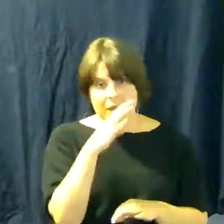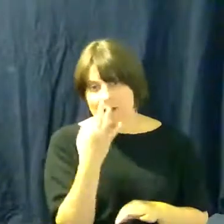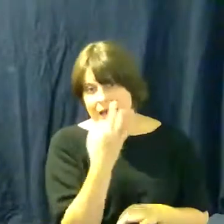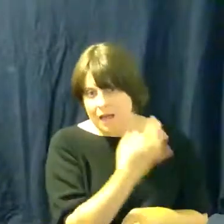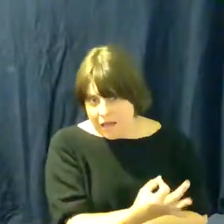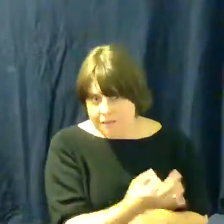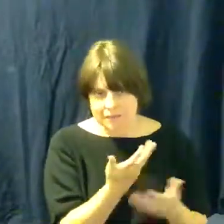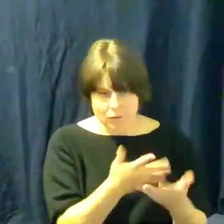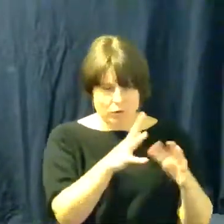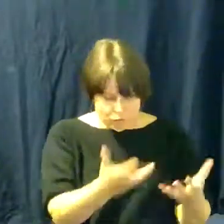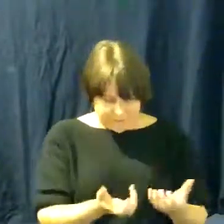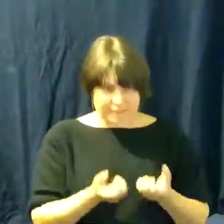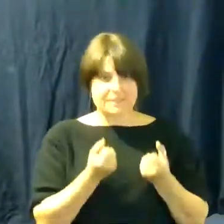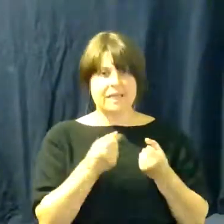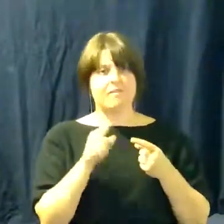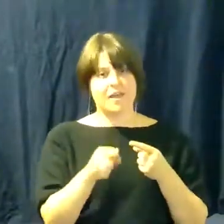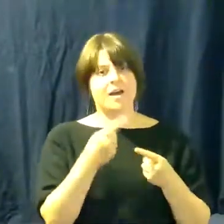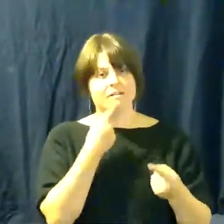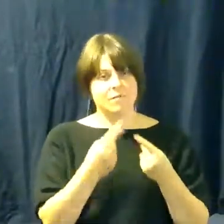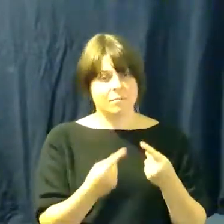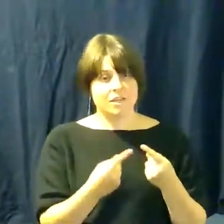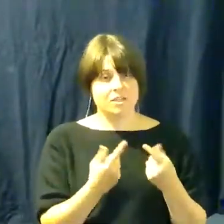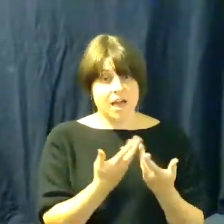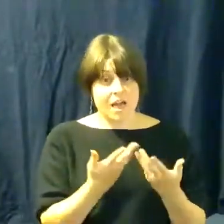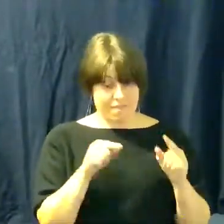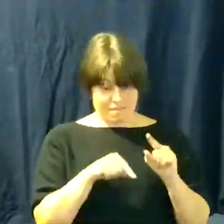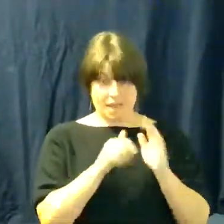that you can receive messages or information or questions that people